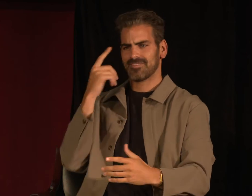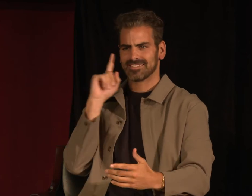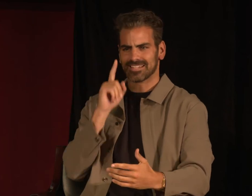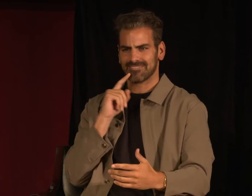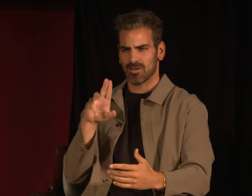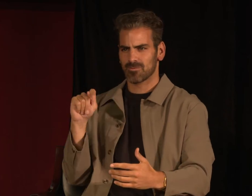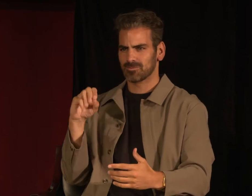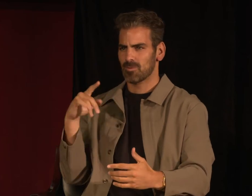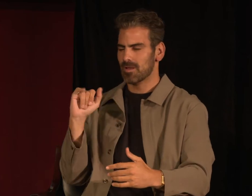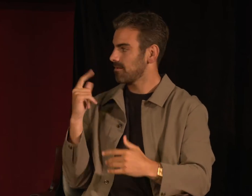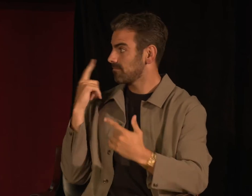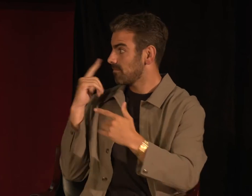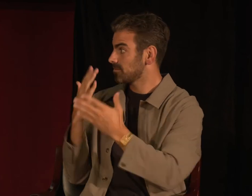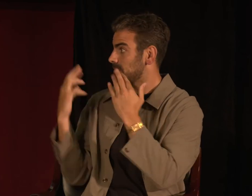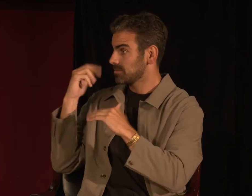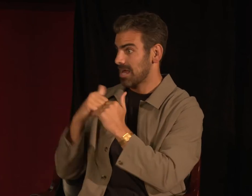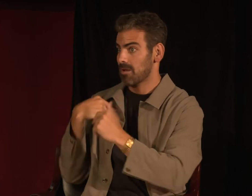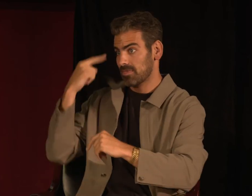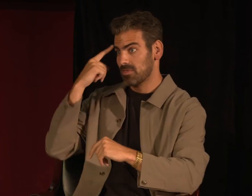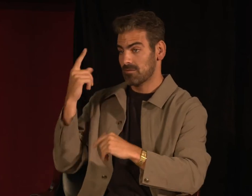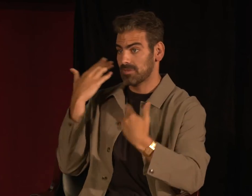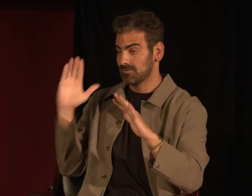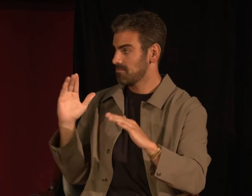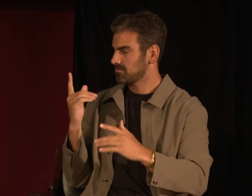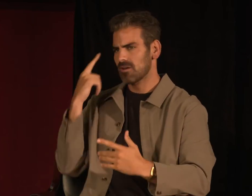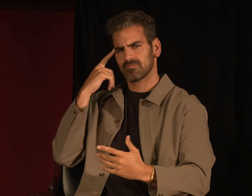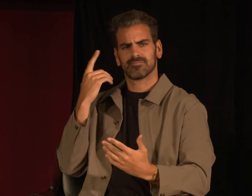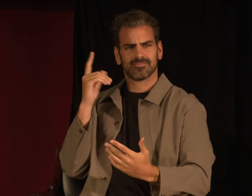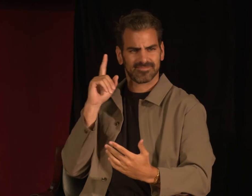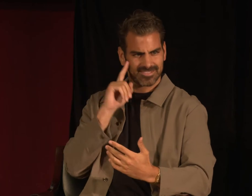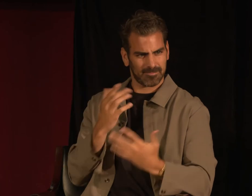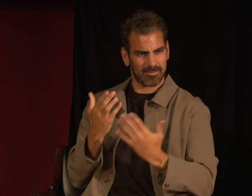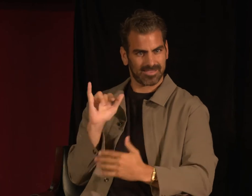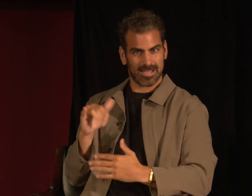was thrown at me I just thought didn't fit. But Deaf Utopia really worked. I don't really remember where it came from,